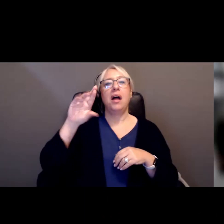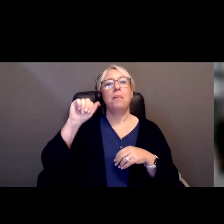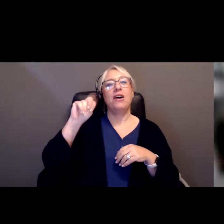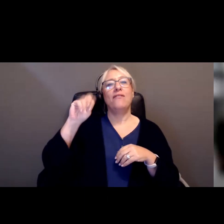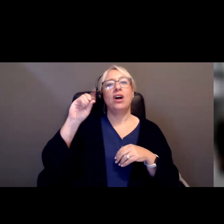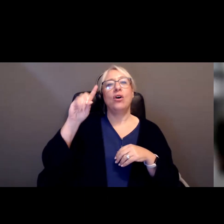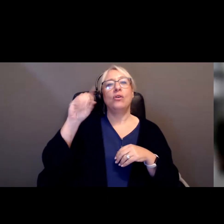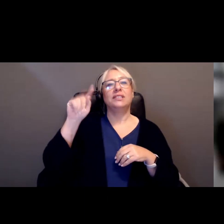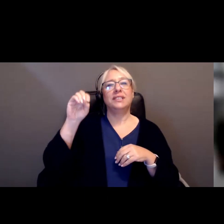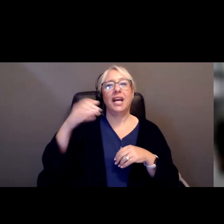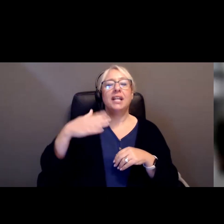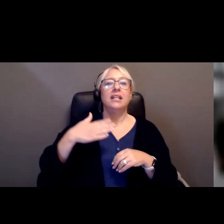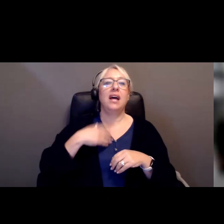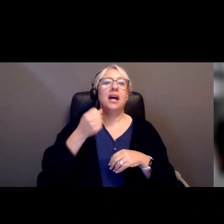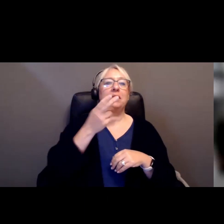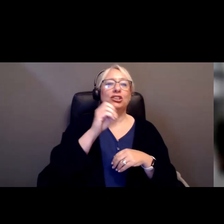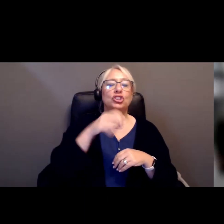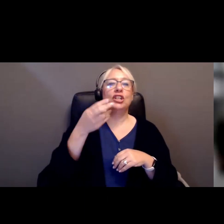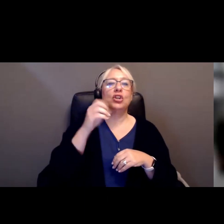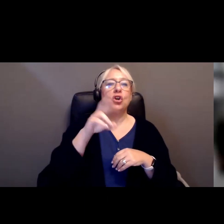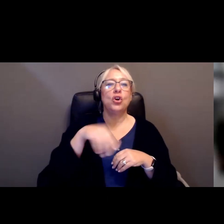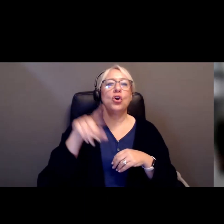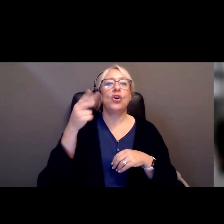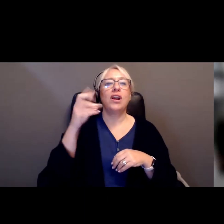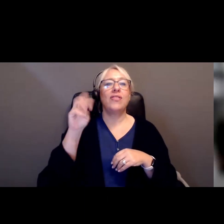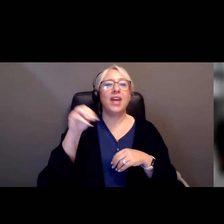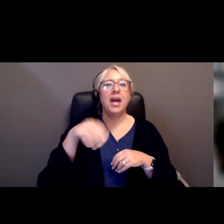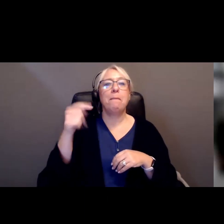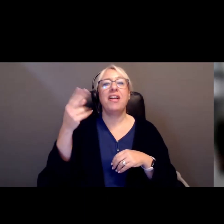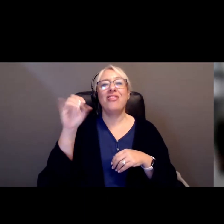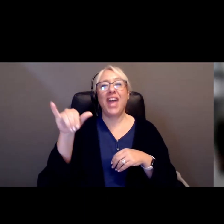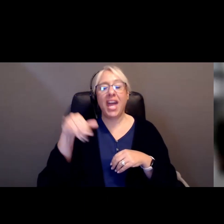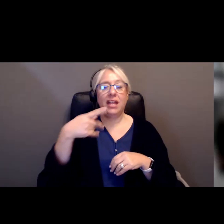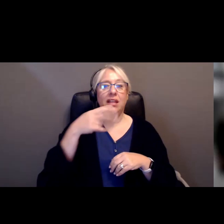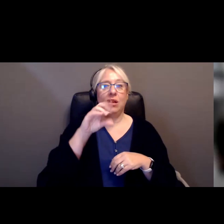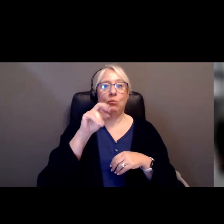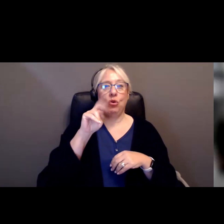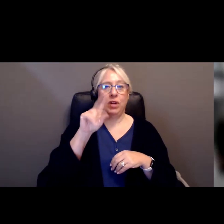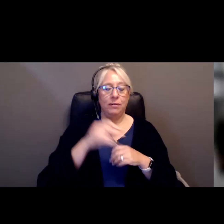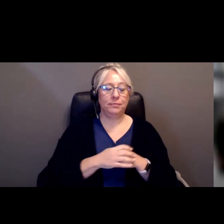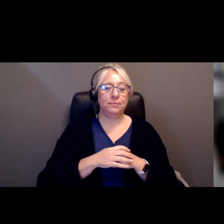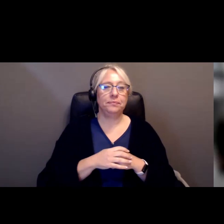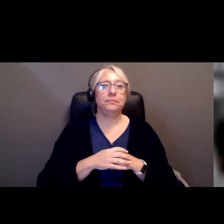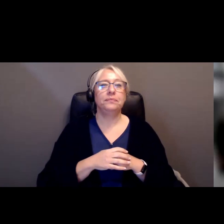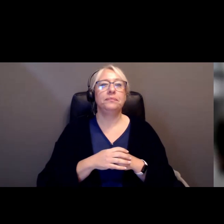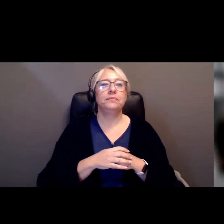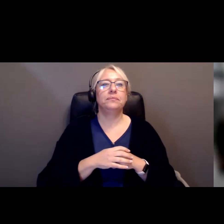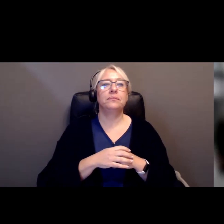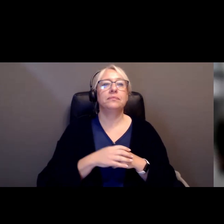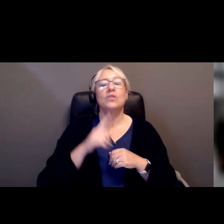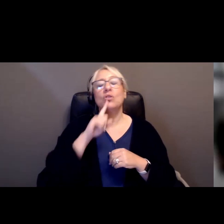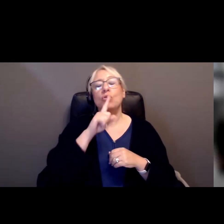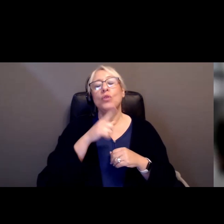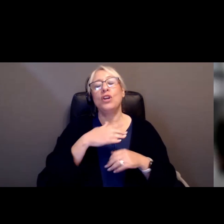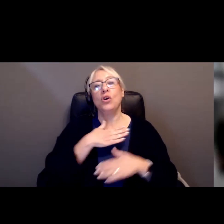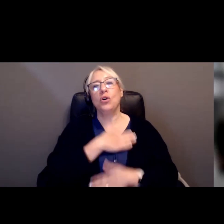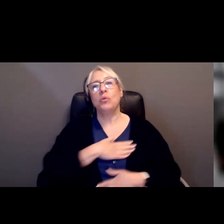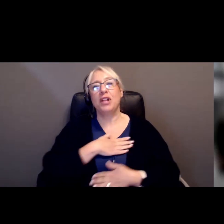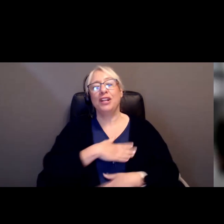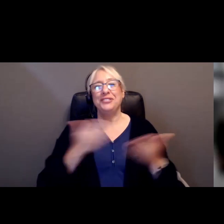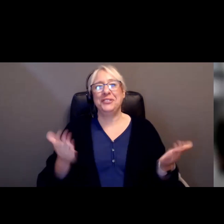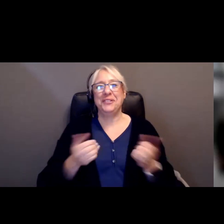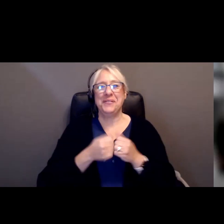I go by she/her/them or they pronouns. It's a real pleasure to be with all of you here